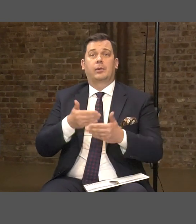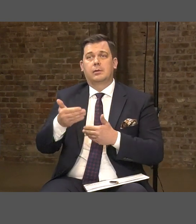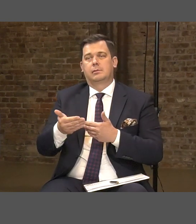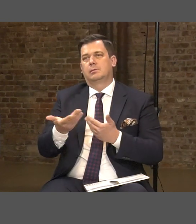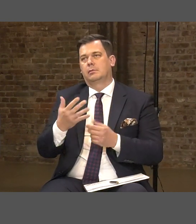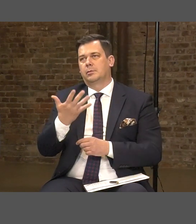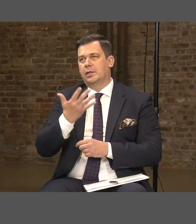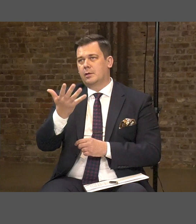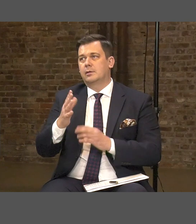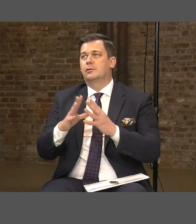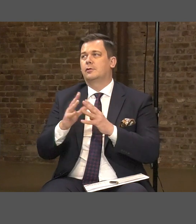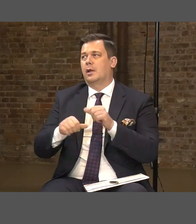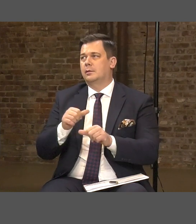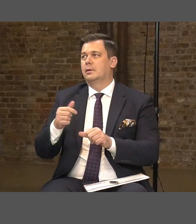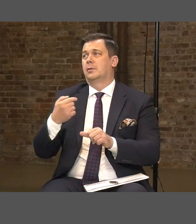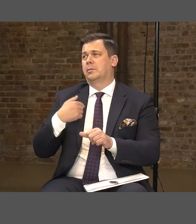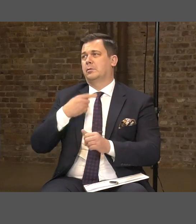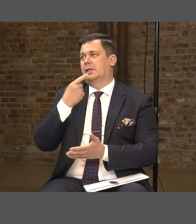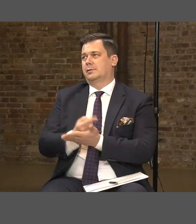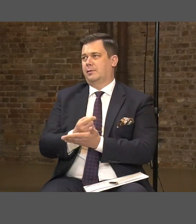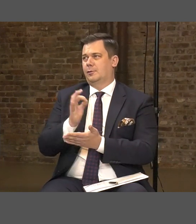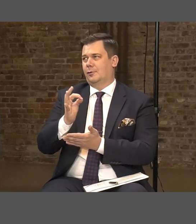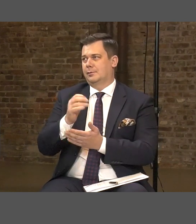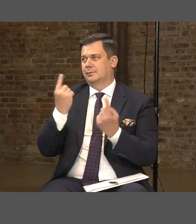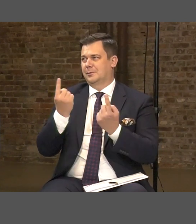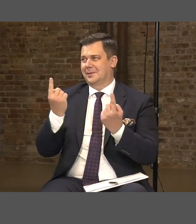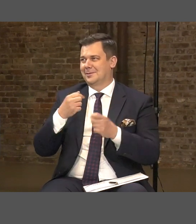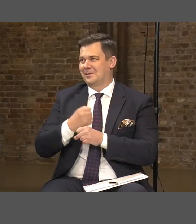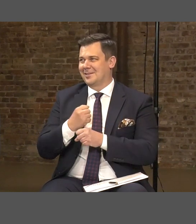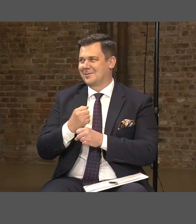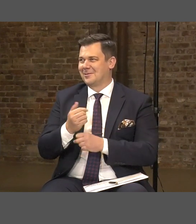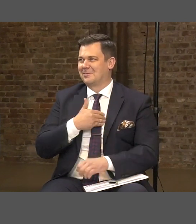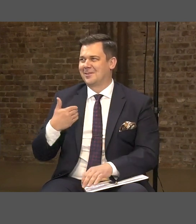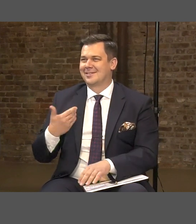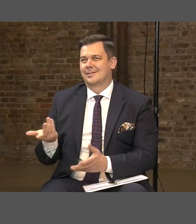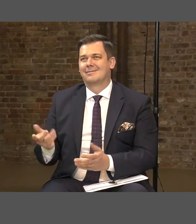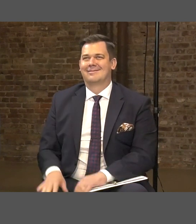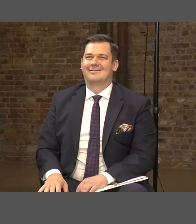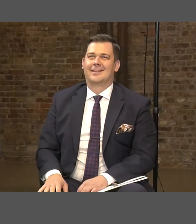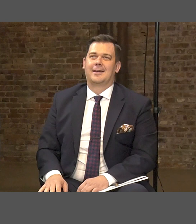and then, in 5 or 10 years, we will decide about the labour situation in Poland.